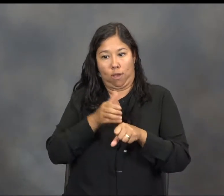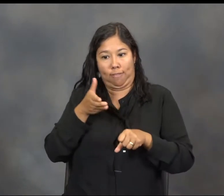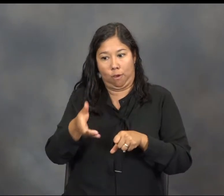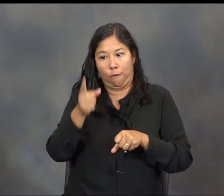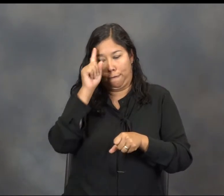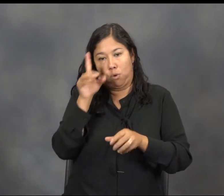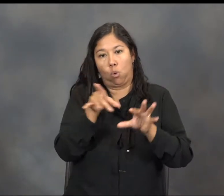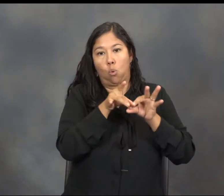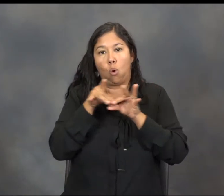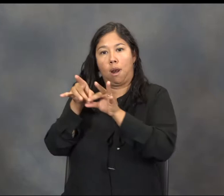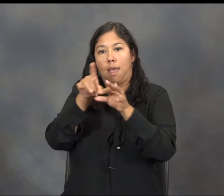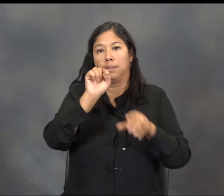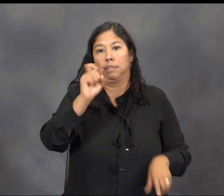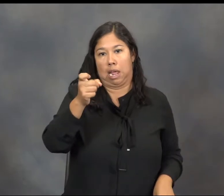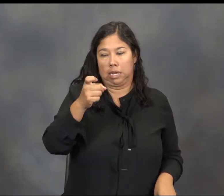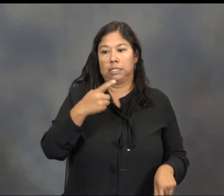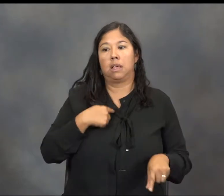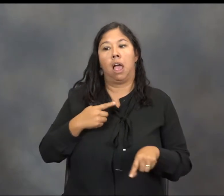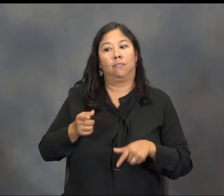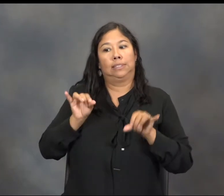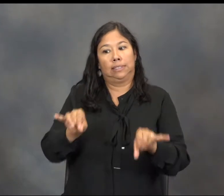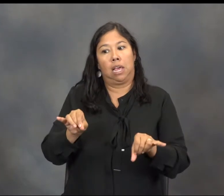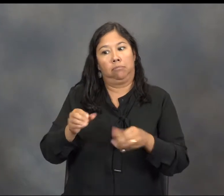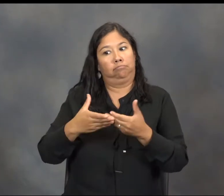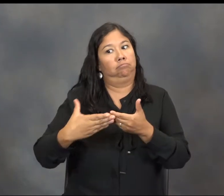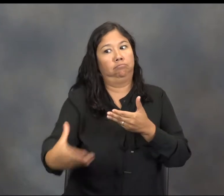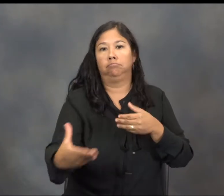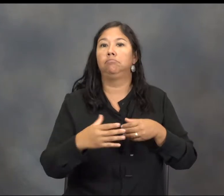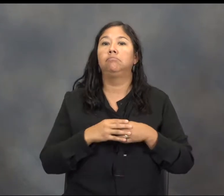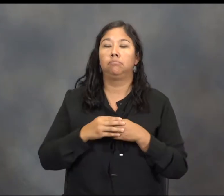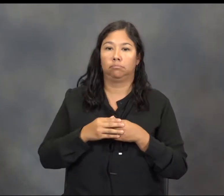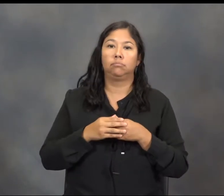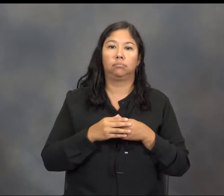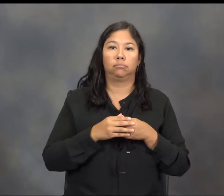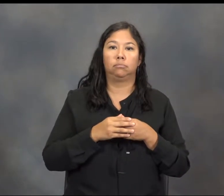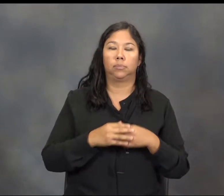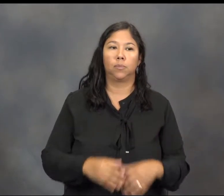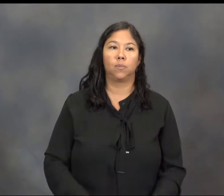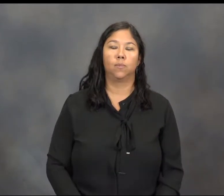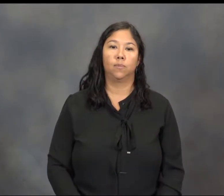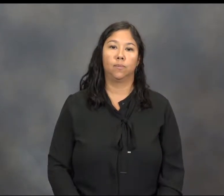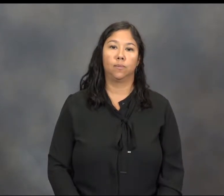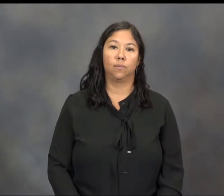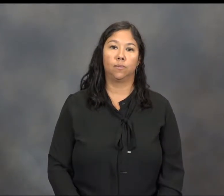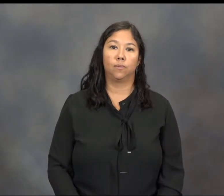and I've been here ever since.